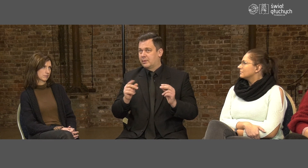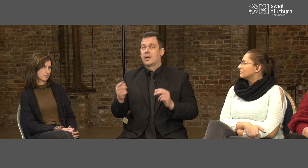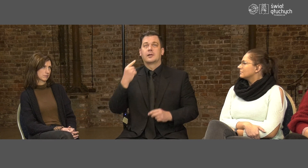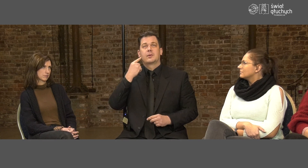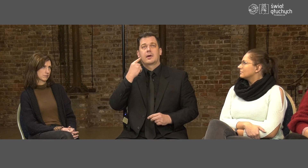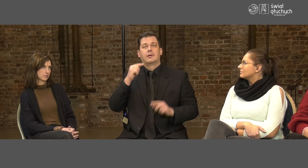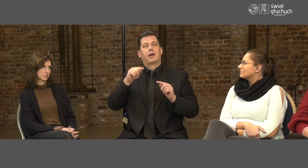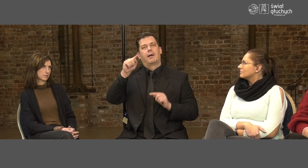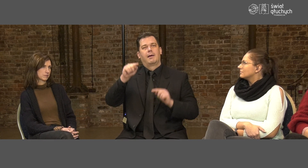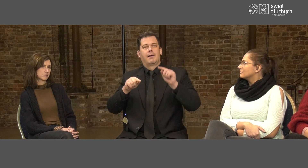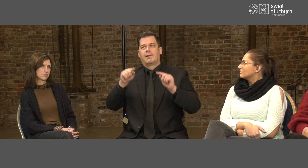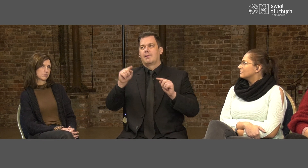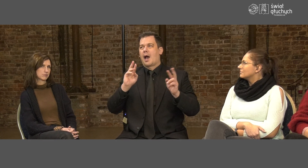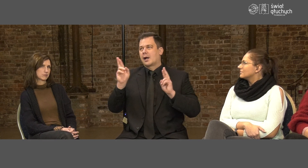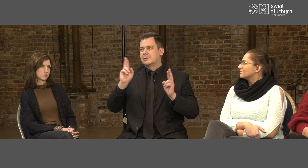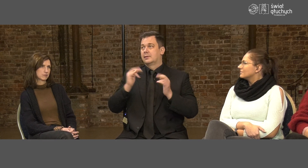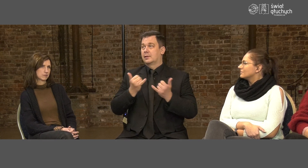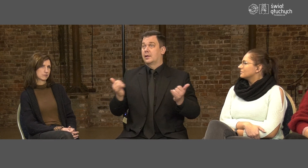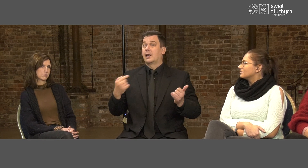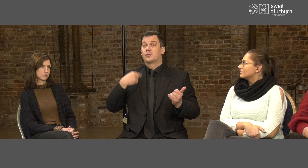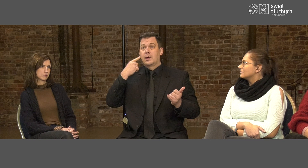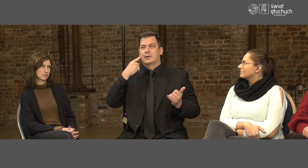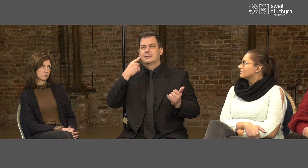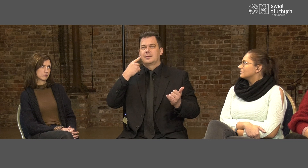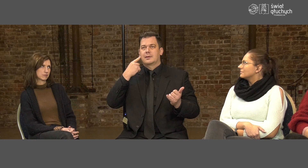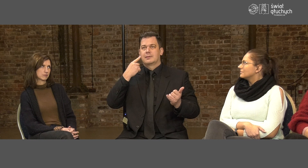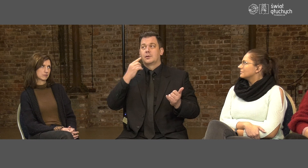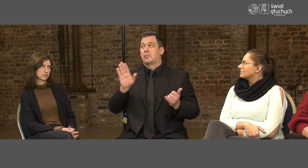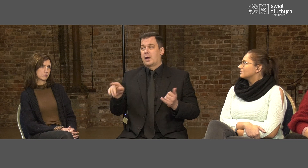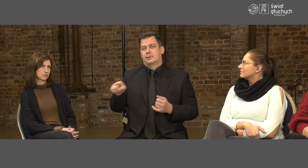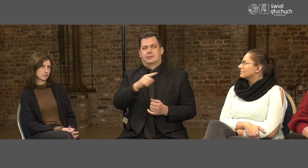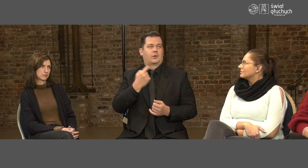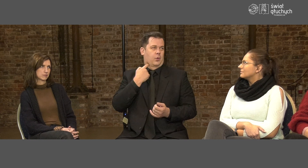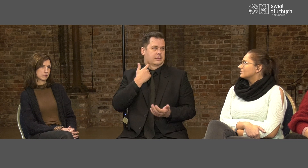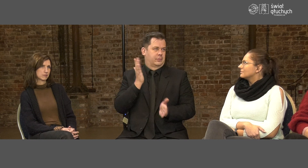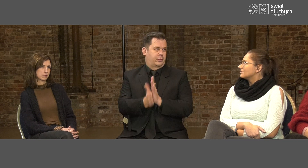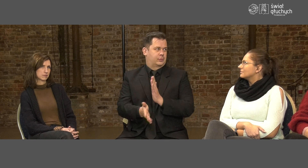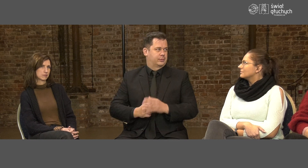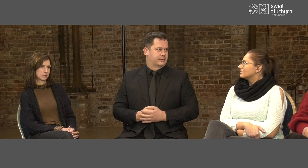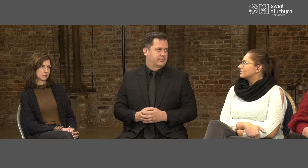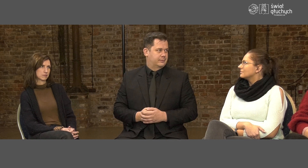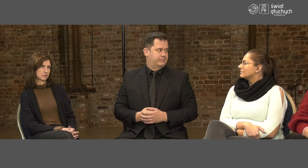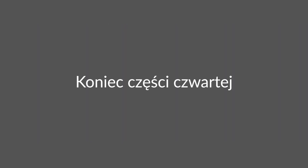you can hear your accent during these conversations, that you simply have a voice.